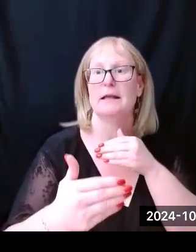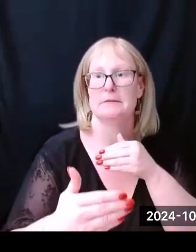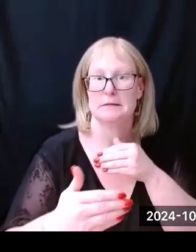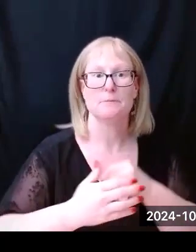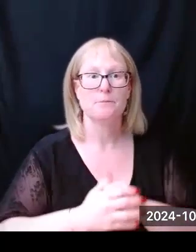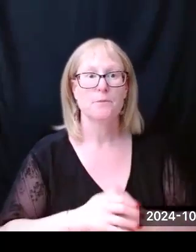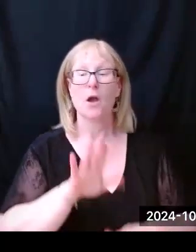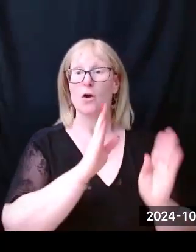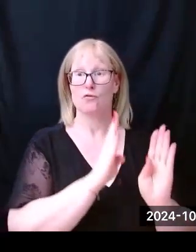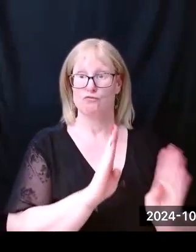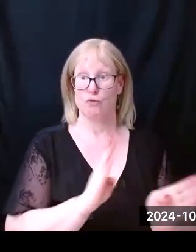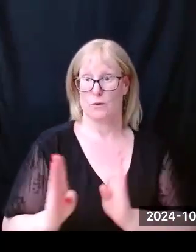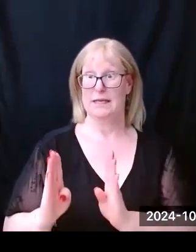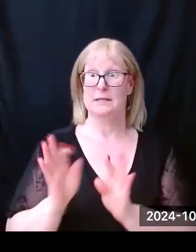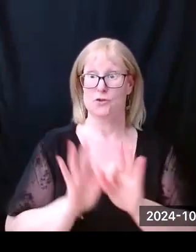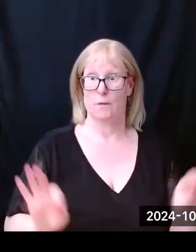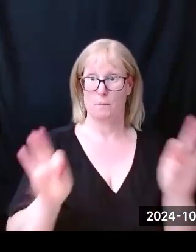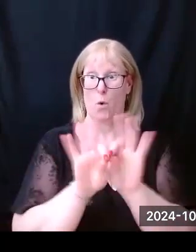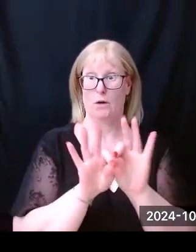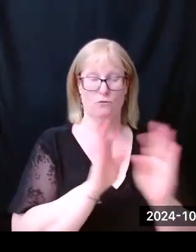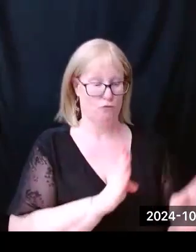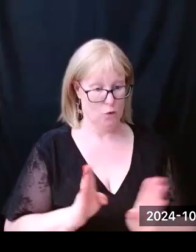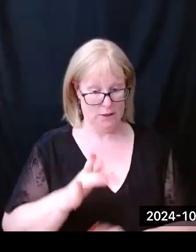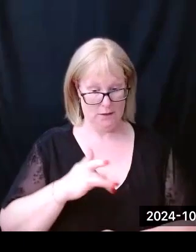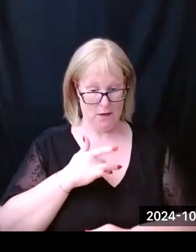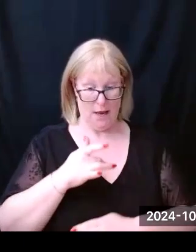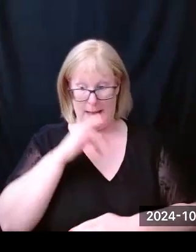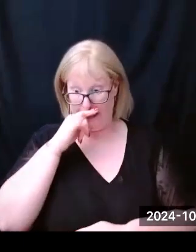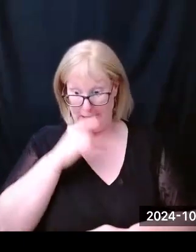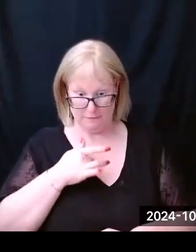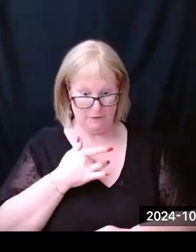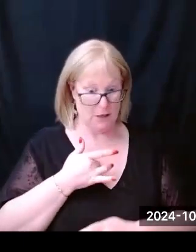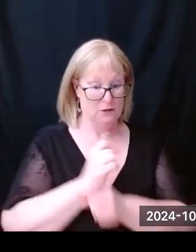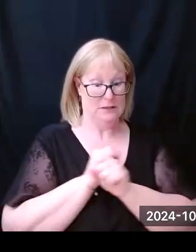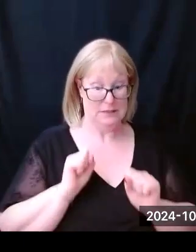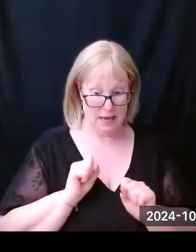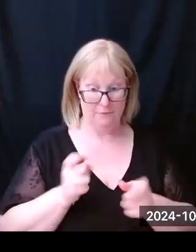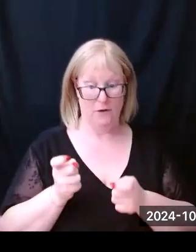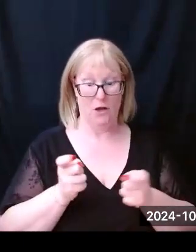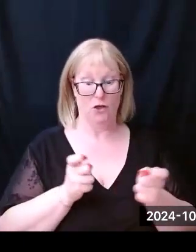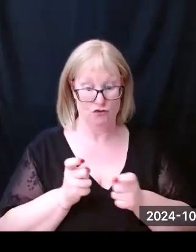Routines provide a sense of safety, control, and predictability.